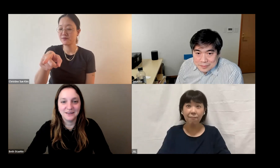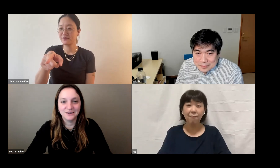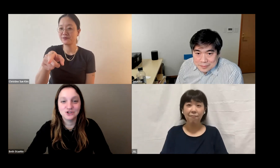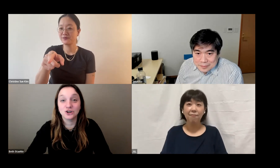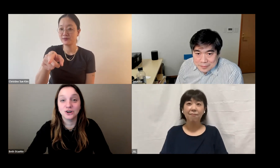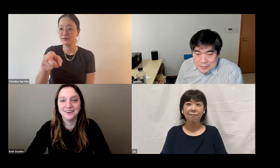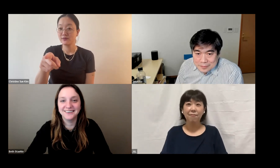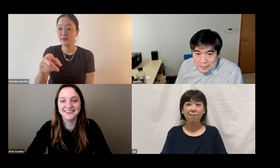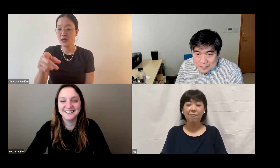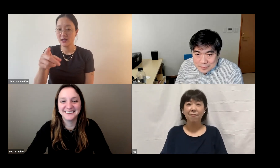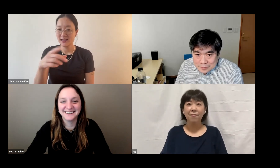Sure!